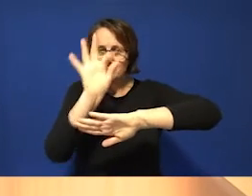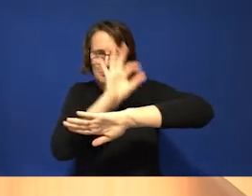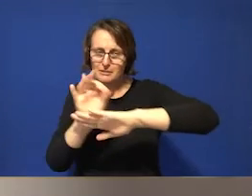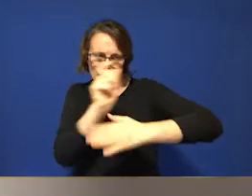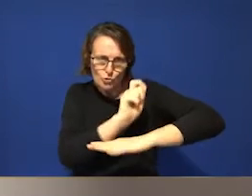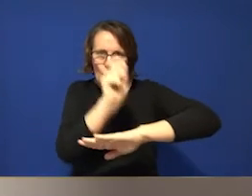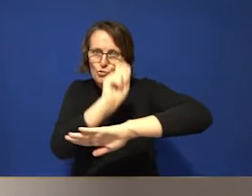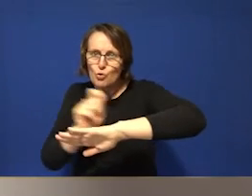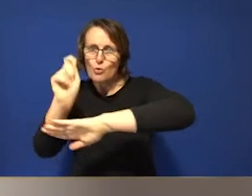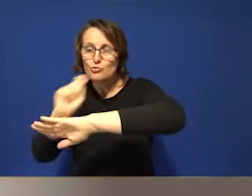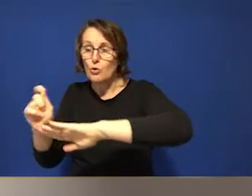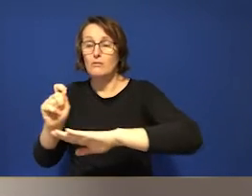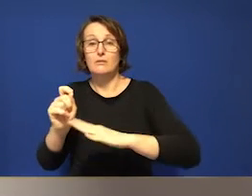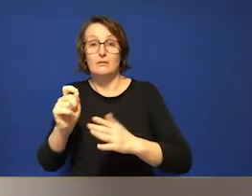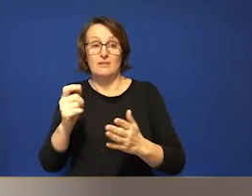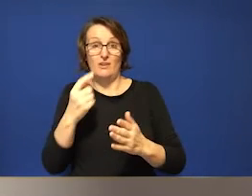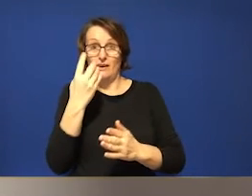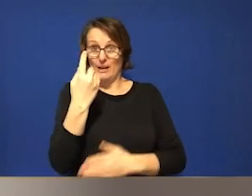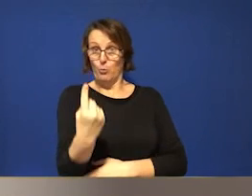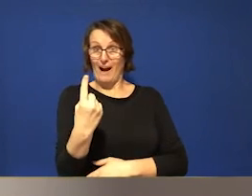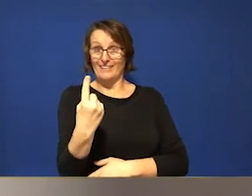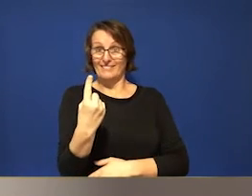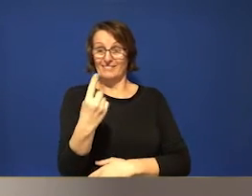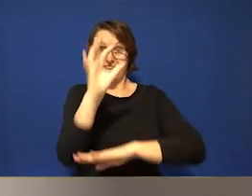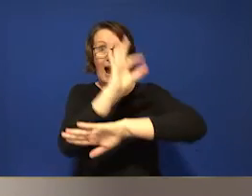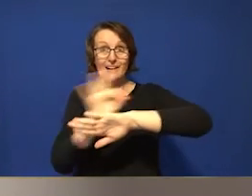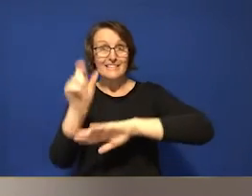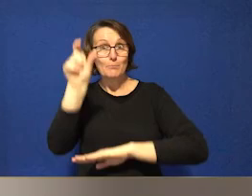He effectively remained the single design hand for the building.